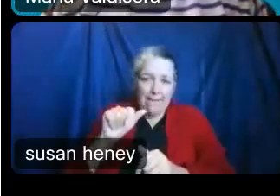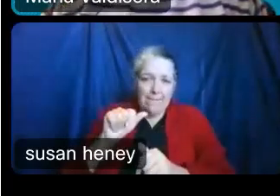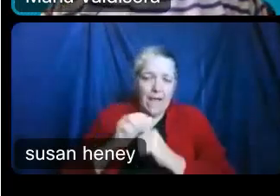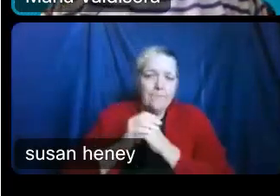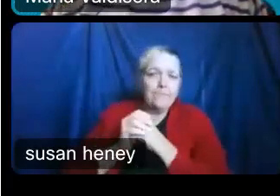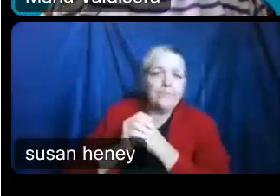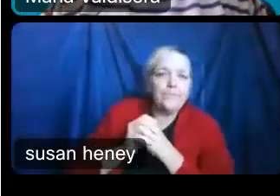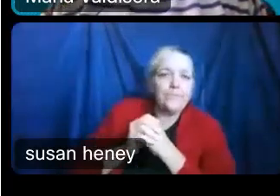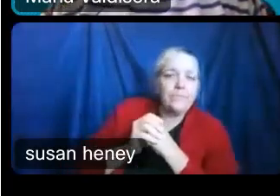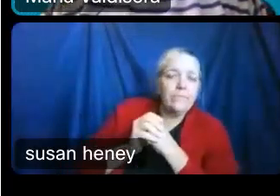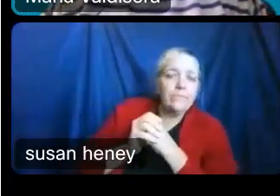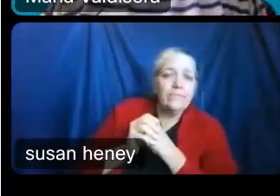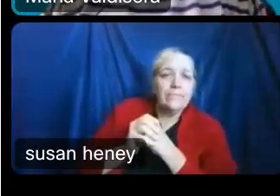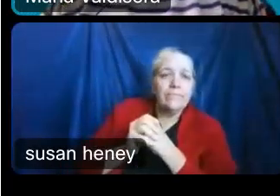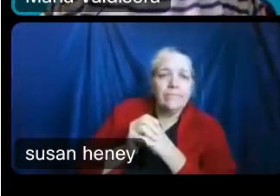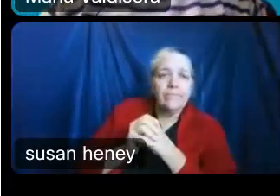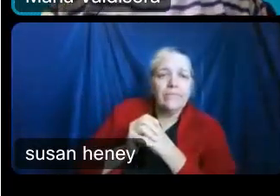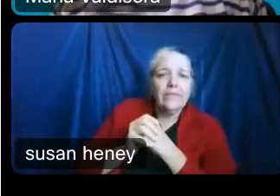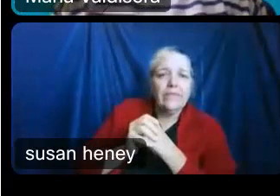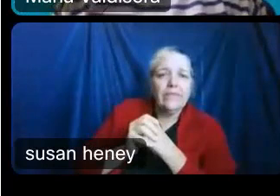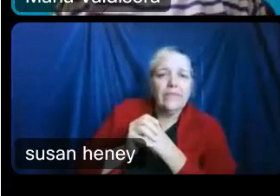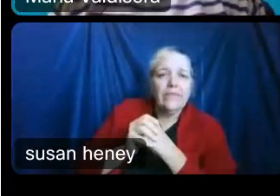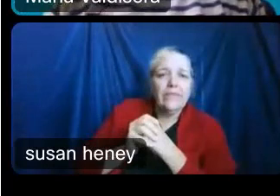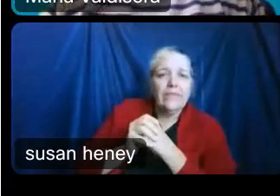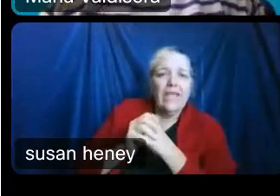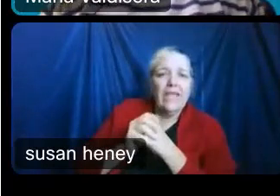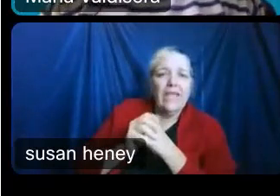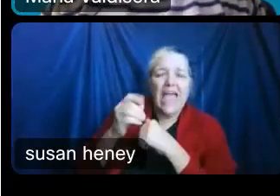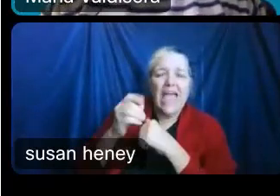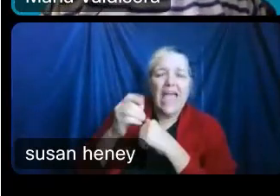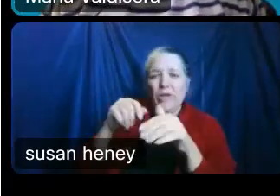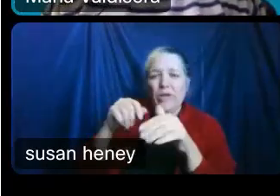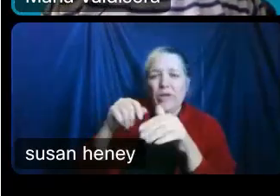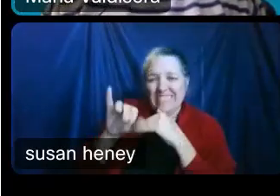2022 5-year data next week, you could just replace it with simply 2022.